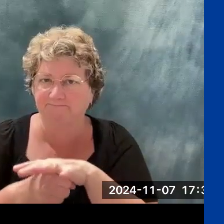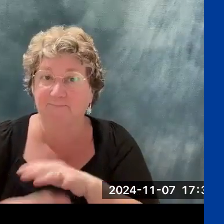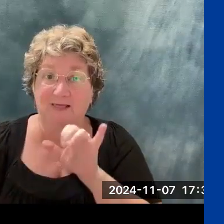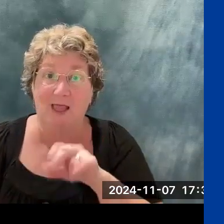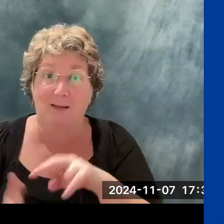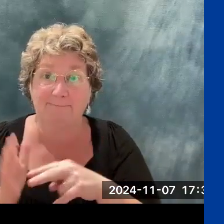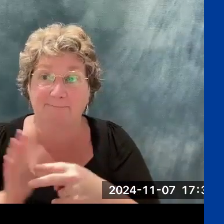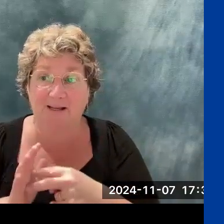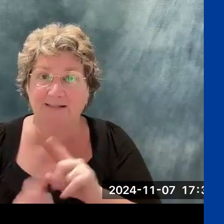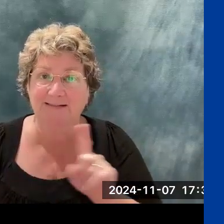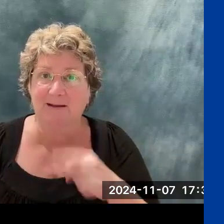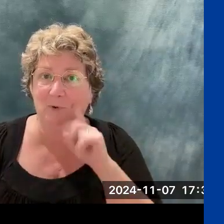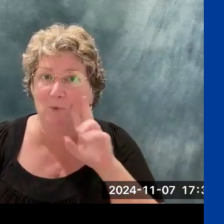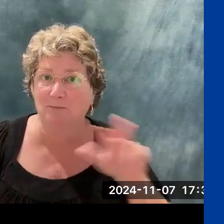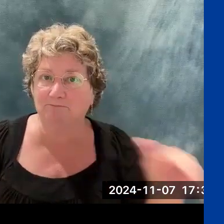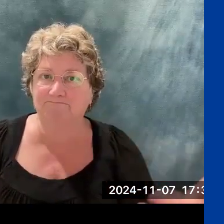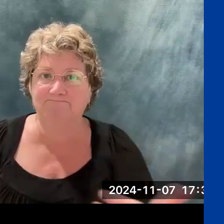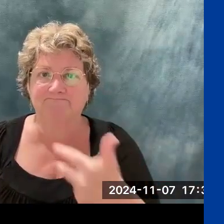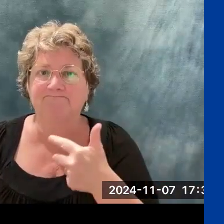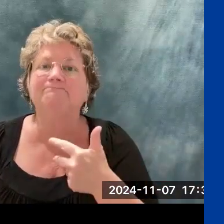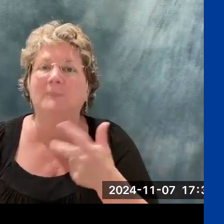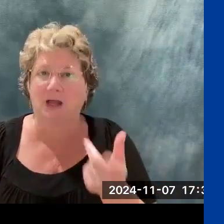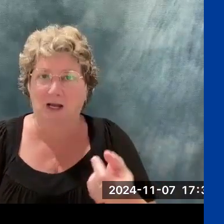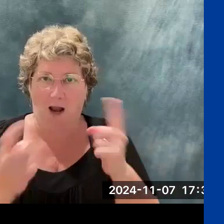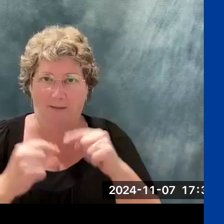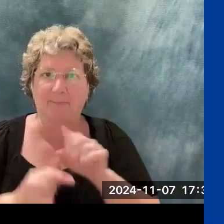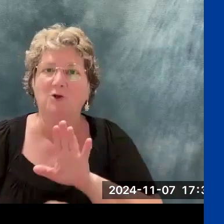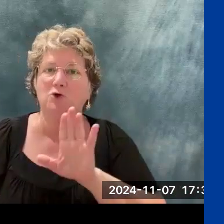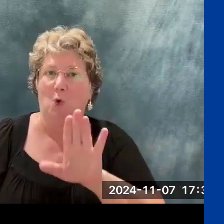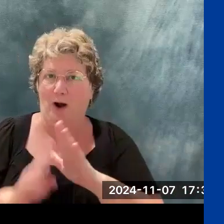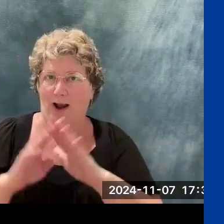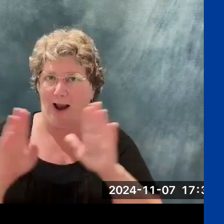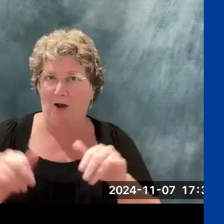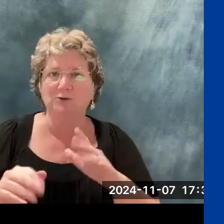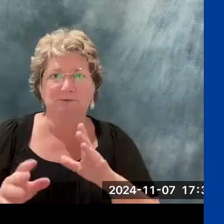be able to come to you to address any crisis that you're in.